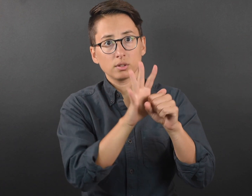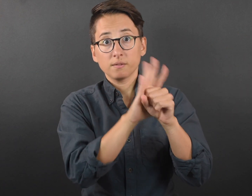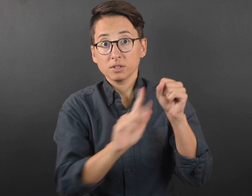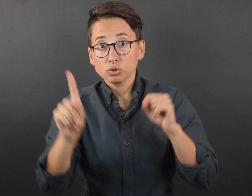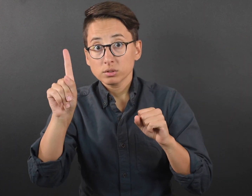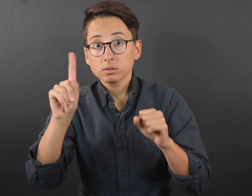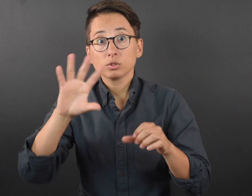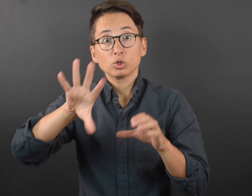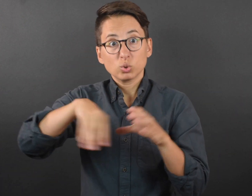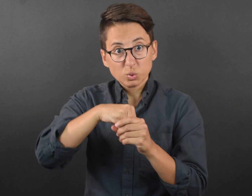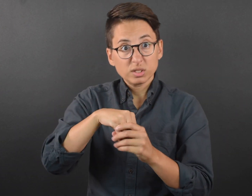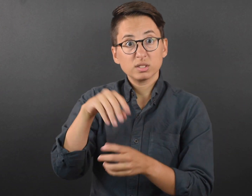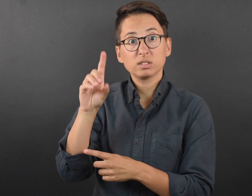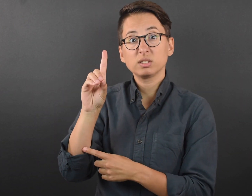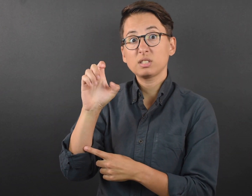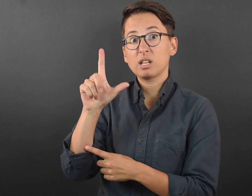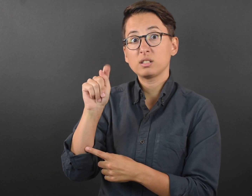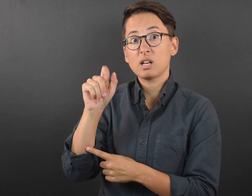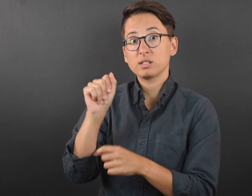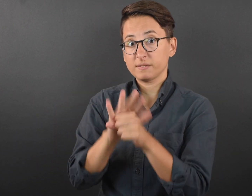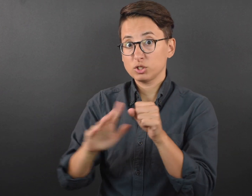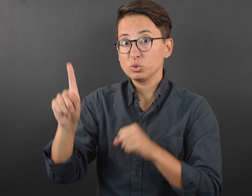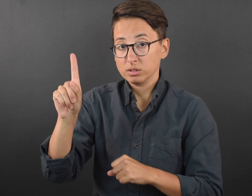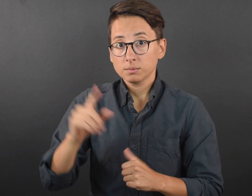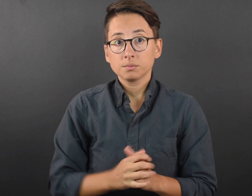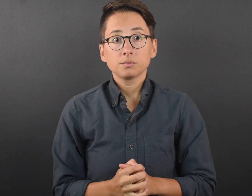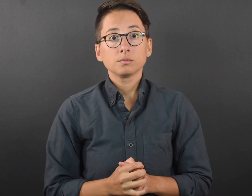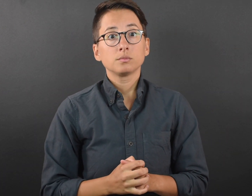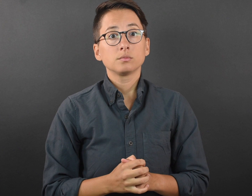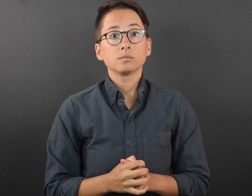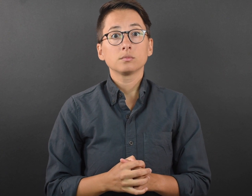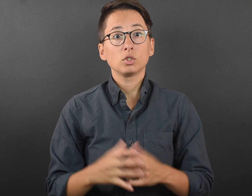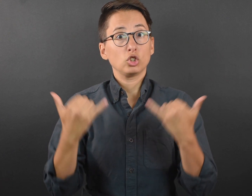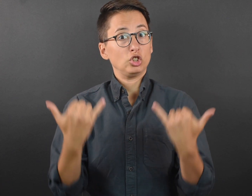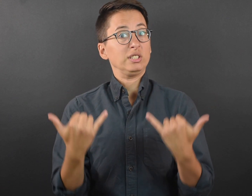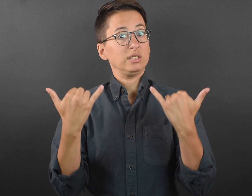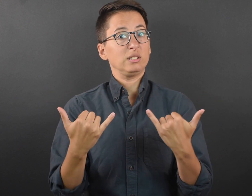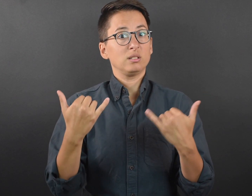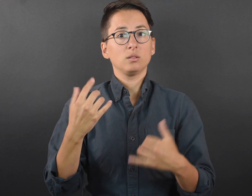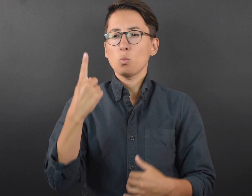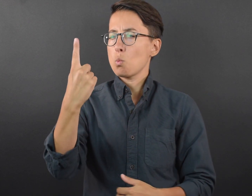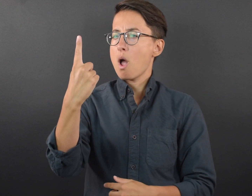against COVID-19 variants, including the Delta variant.